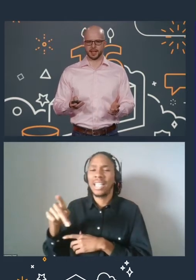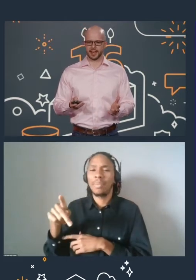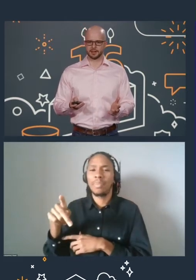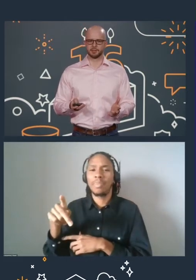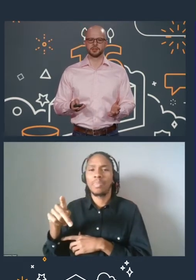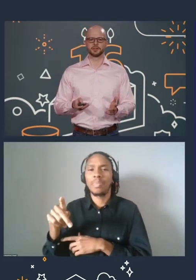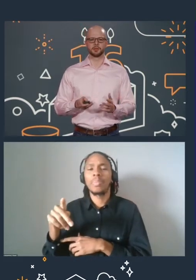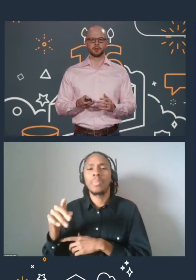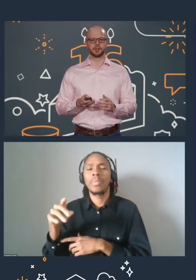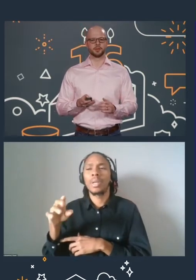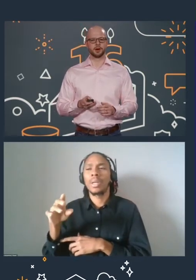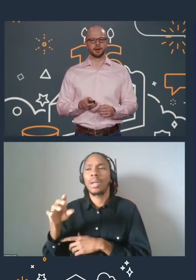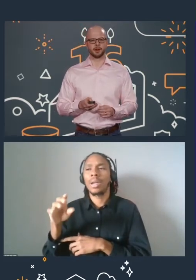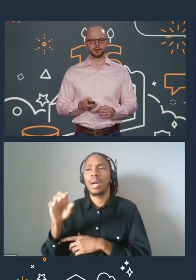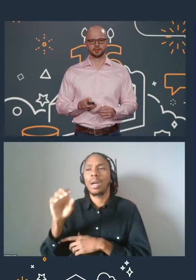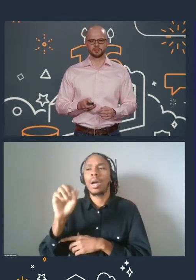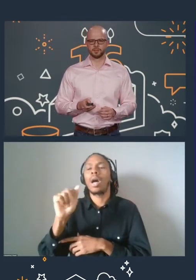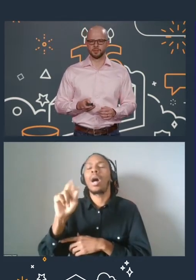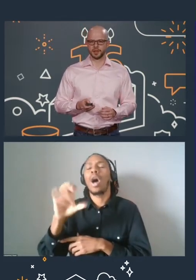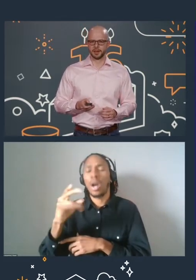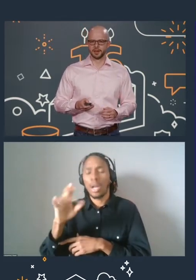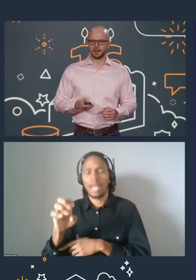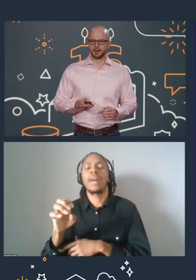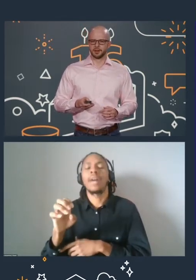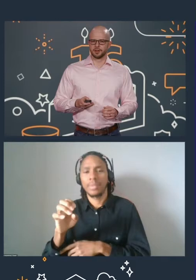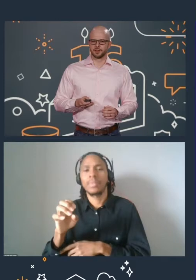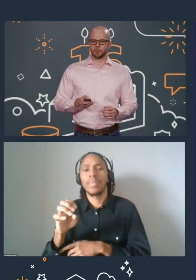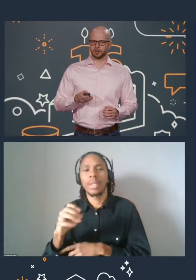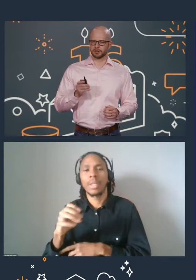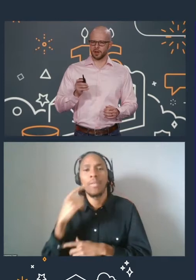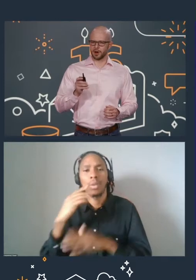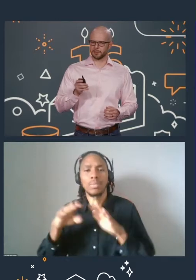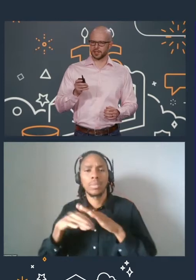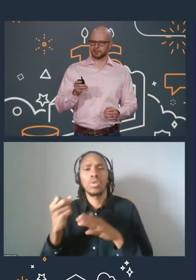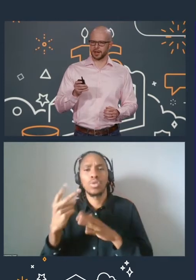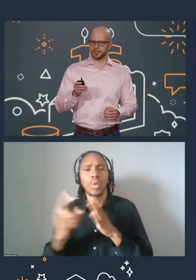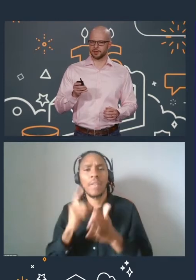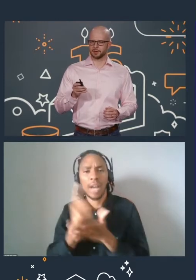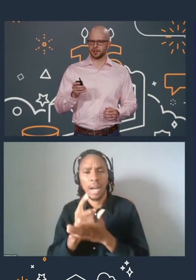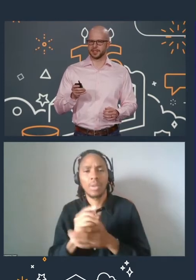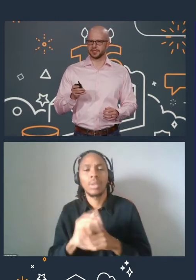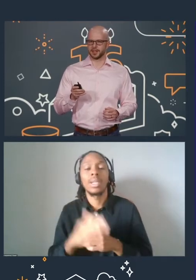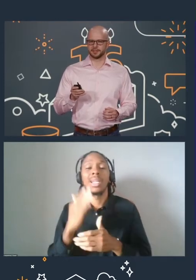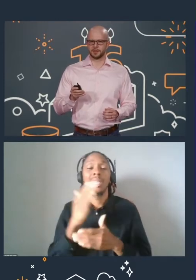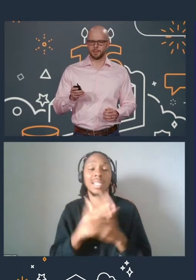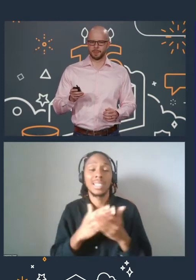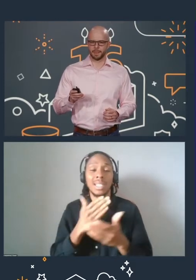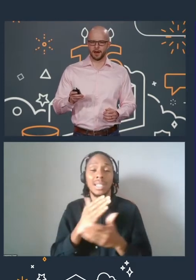and retrieval within 12 hours. So while some objects might be pulled on ingest,